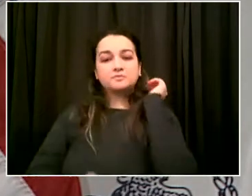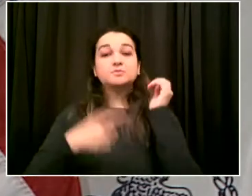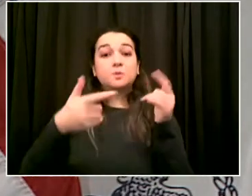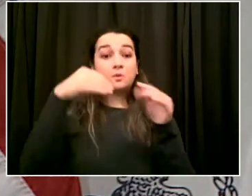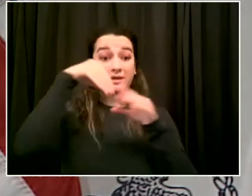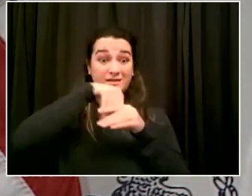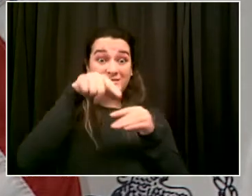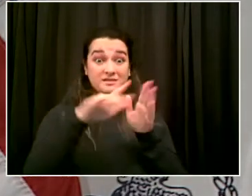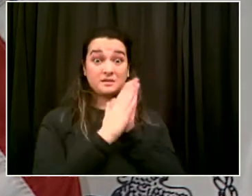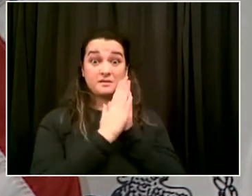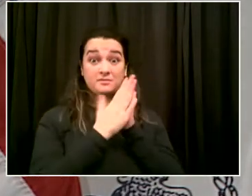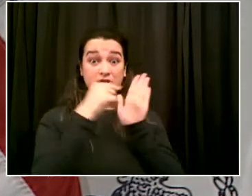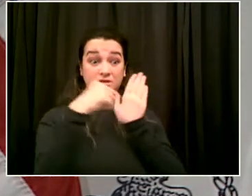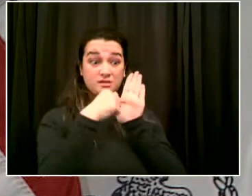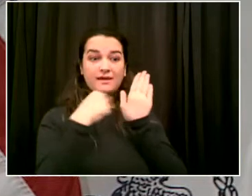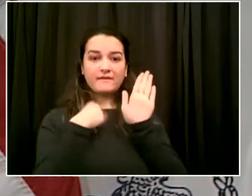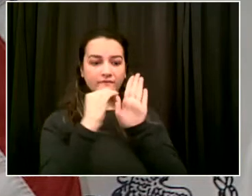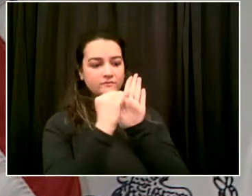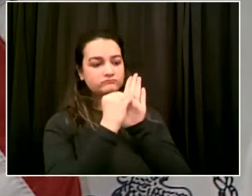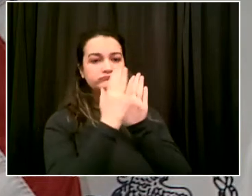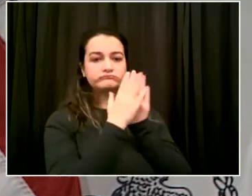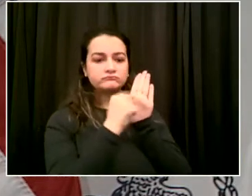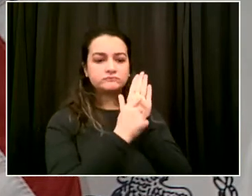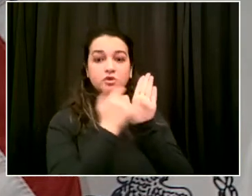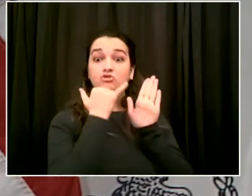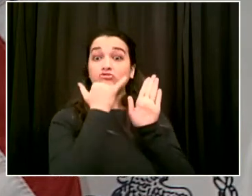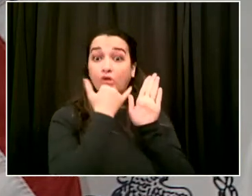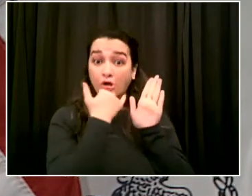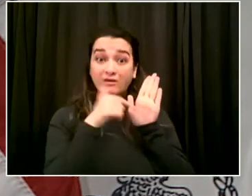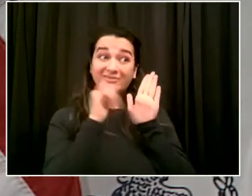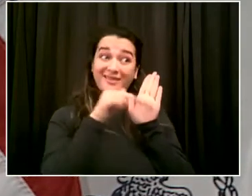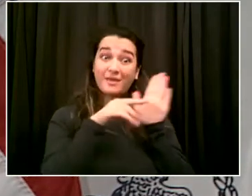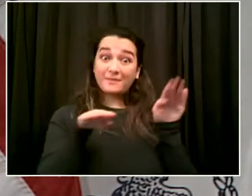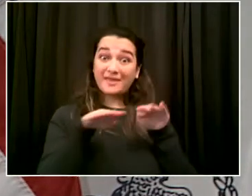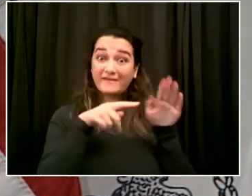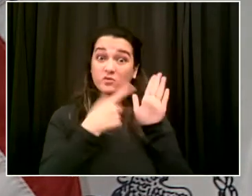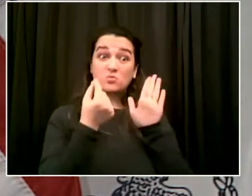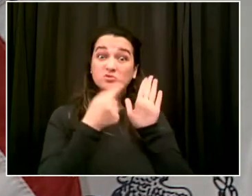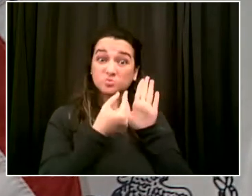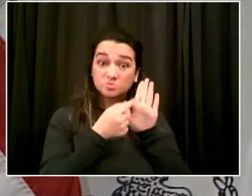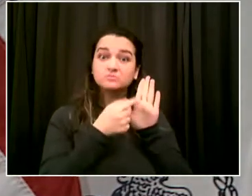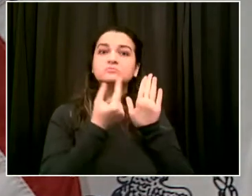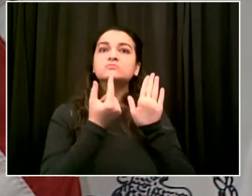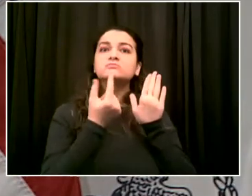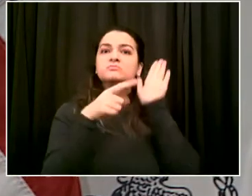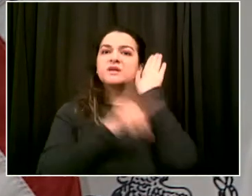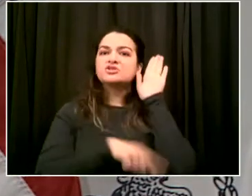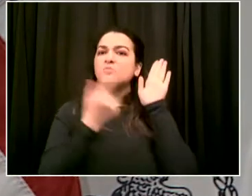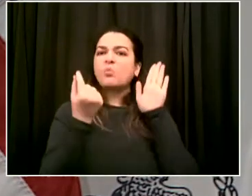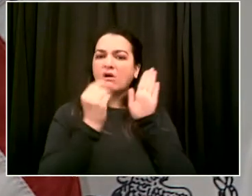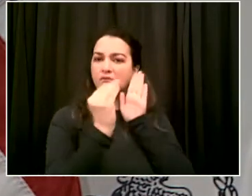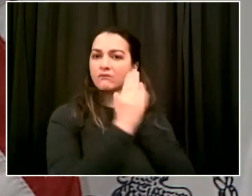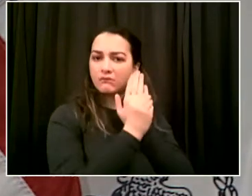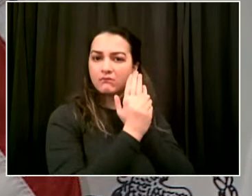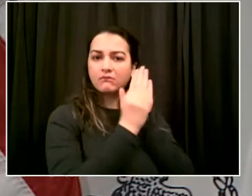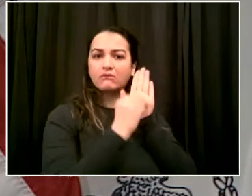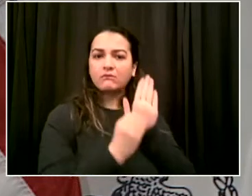DESERVES DUE PROCESS. WE BELIEVE IN DUE PROCESS ACROSS THE BOARD